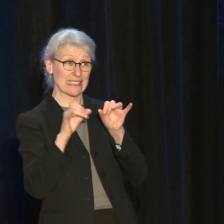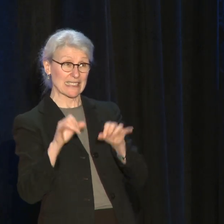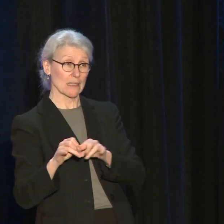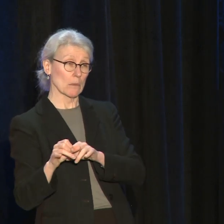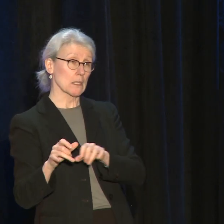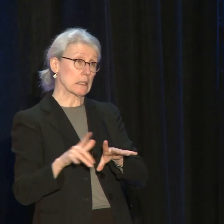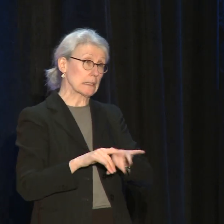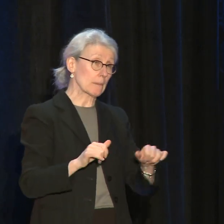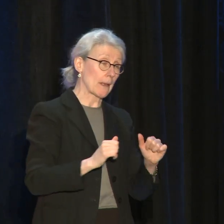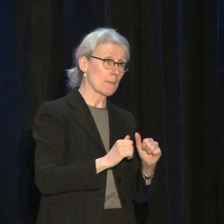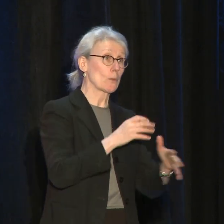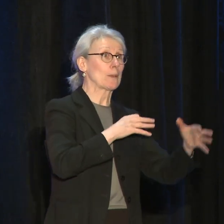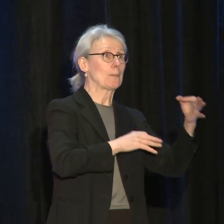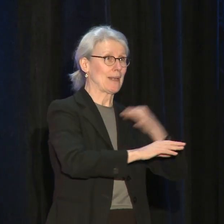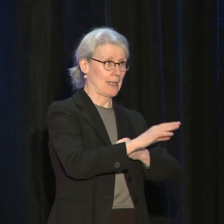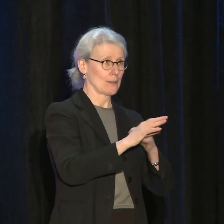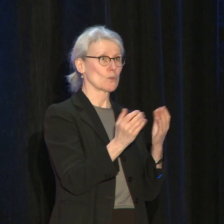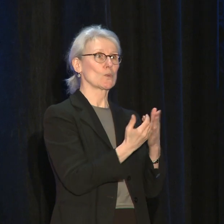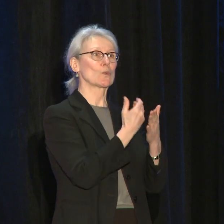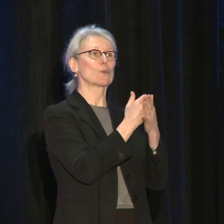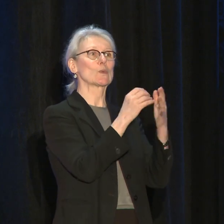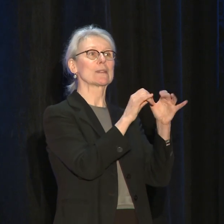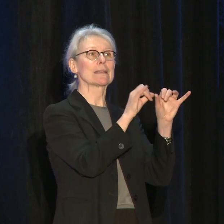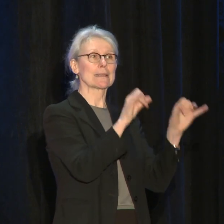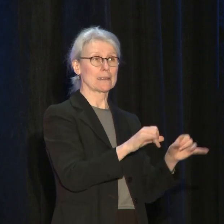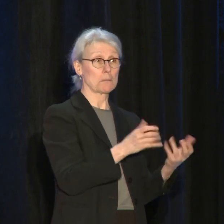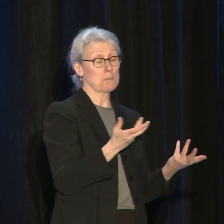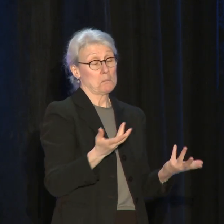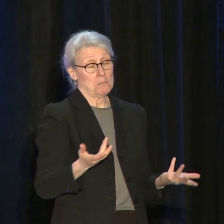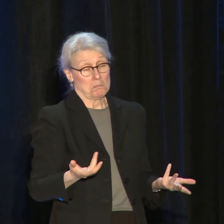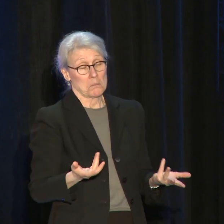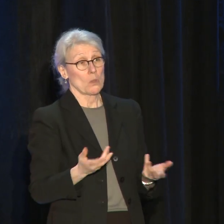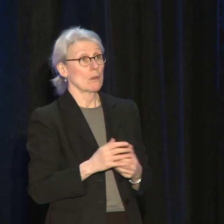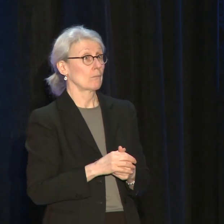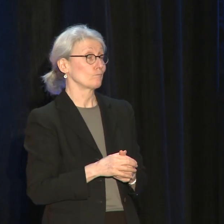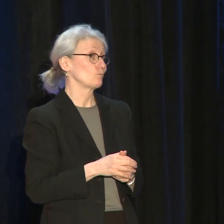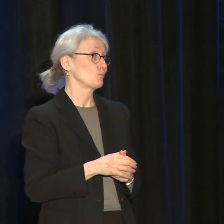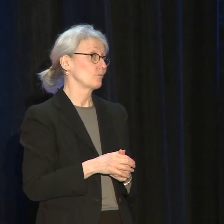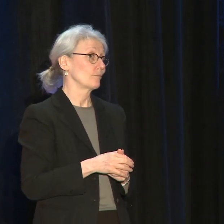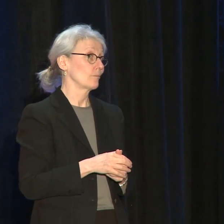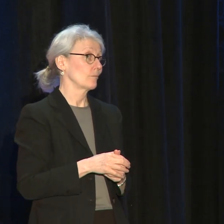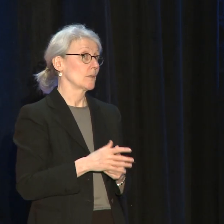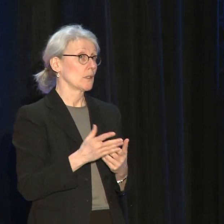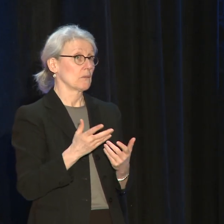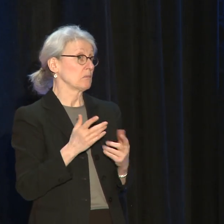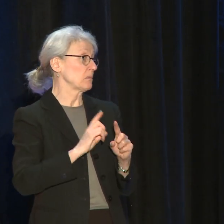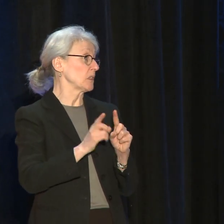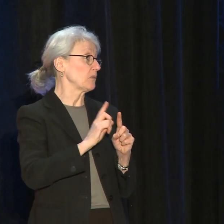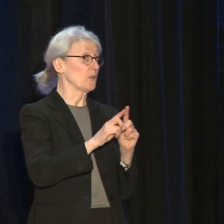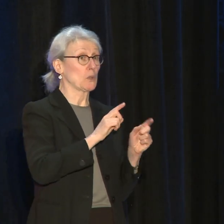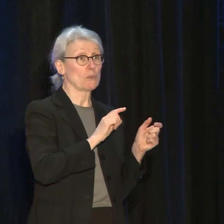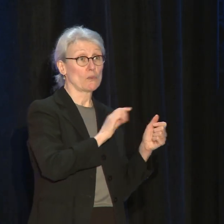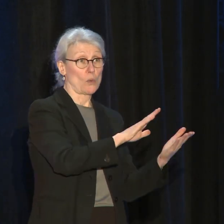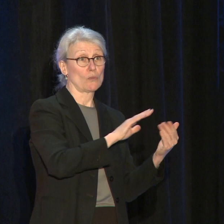the replacement for it. And that can mean a number of efforts. In the United States,